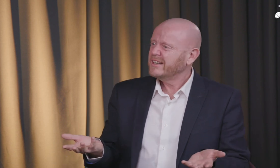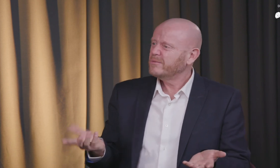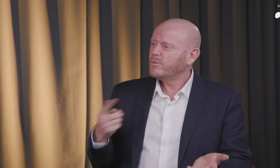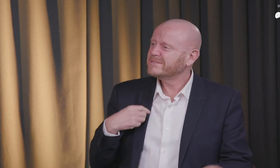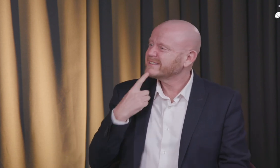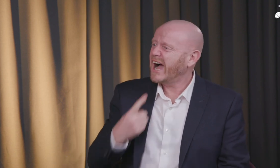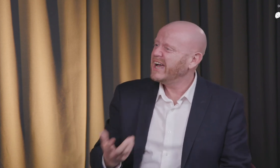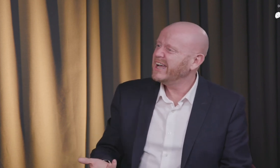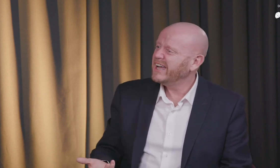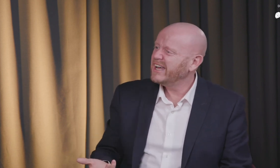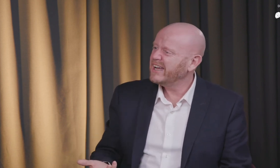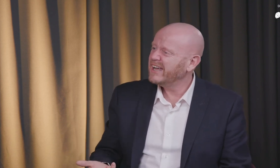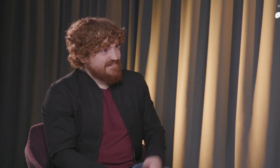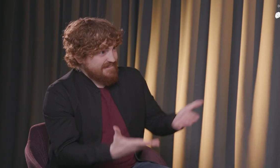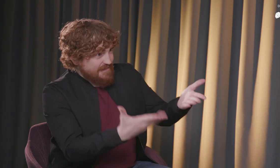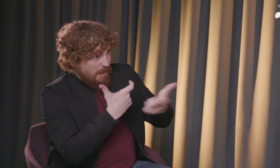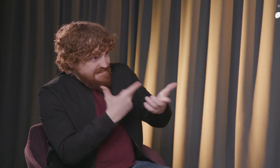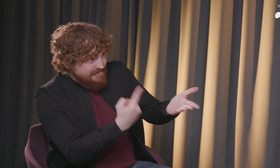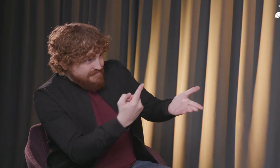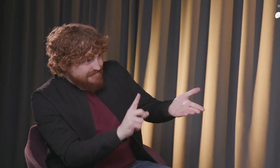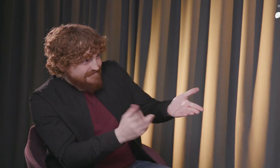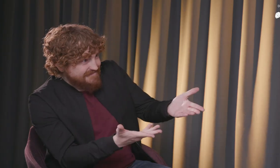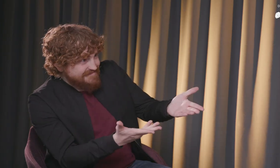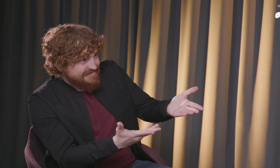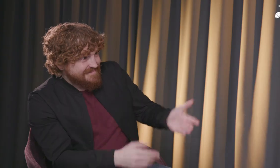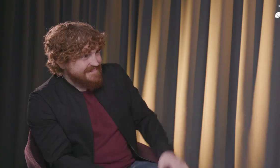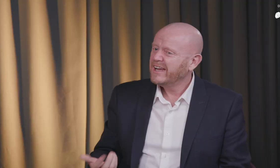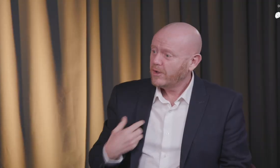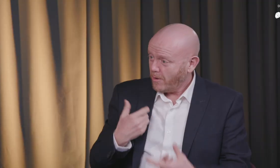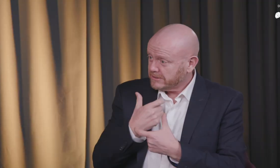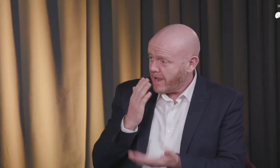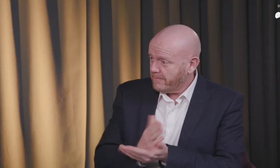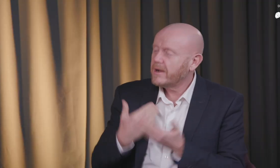What else do you want me to say? Anything about your comedy, or yourself. My comedy?